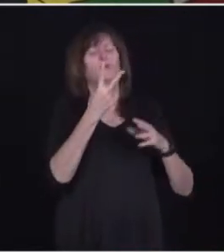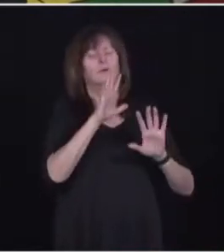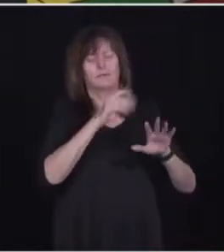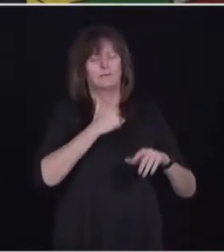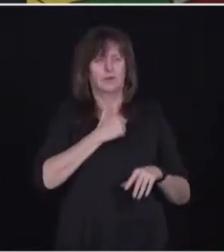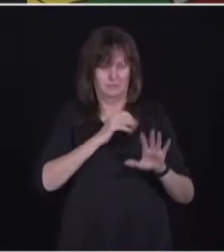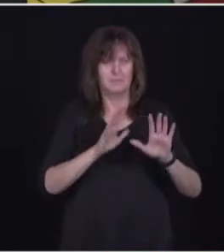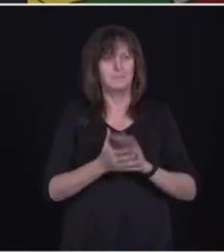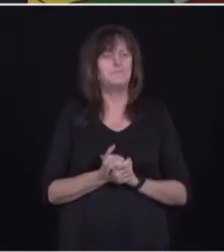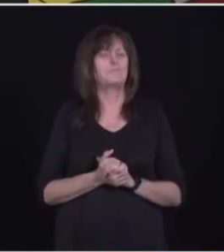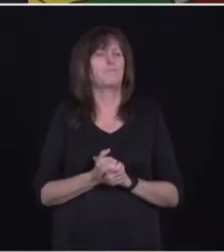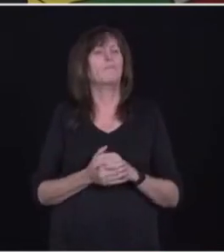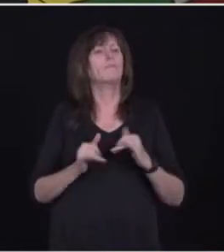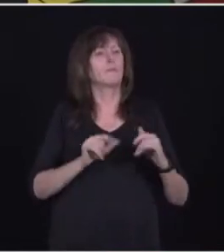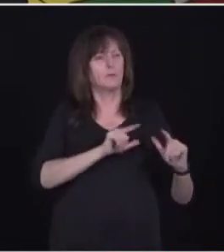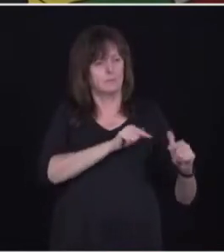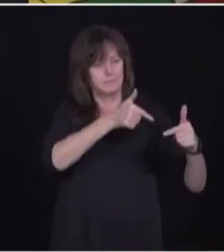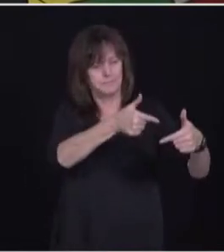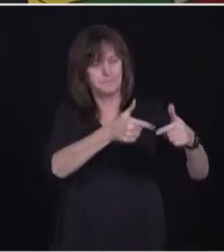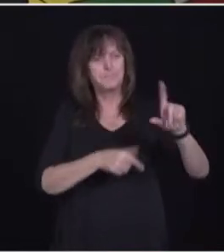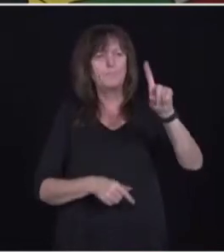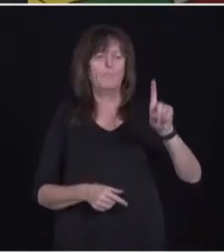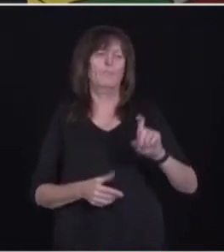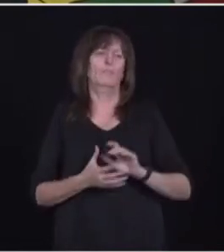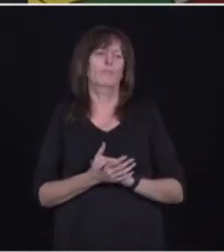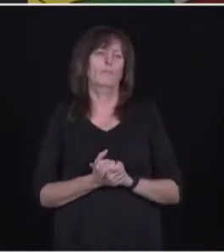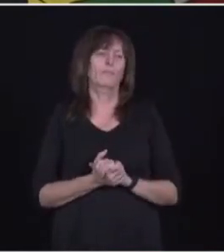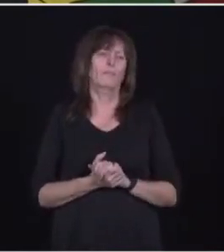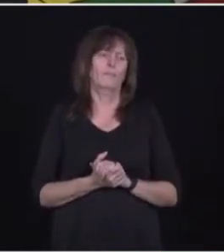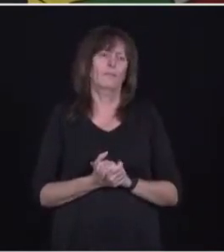Sorry, next question.